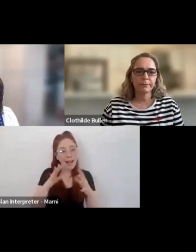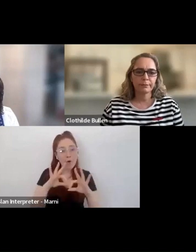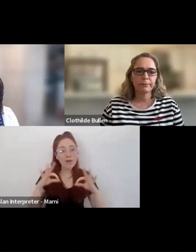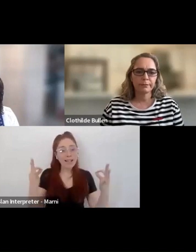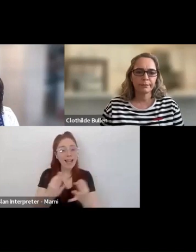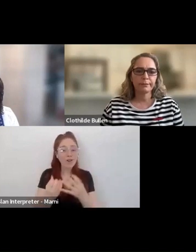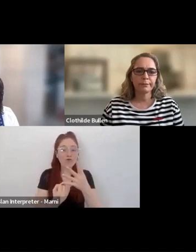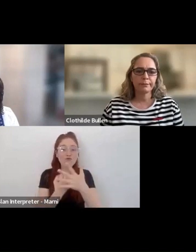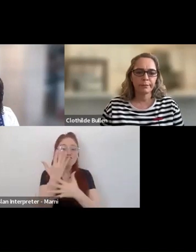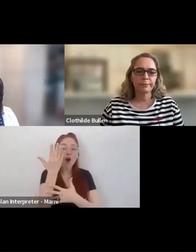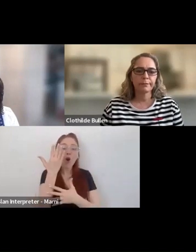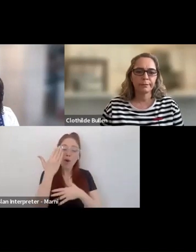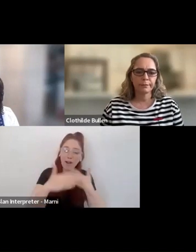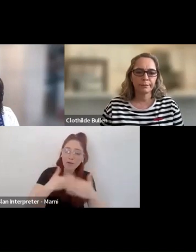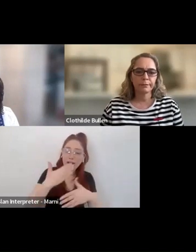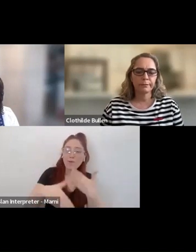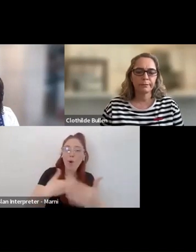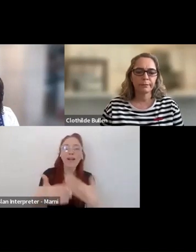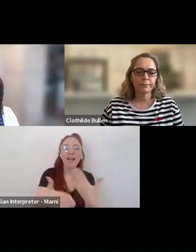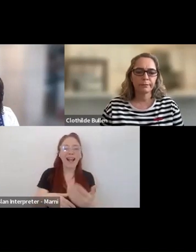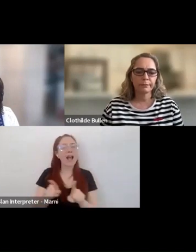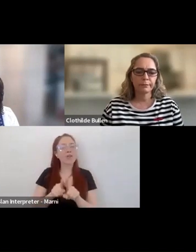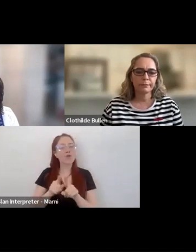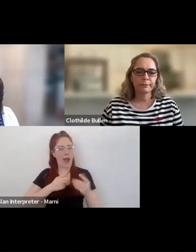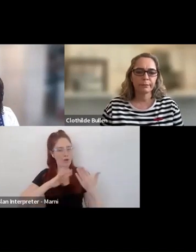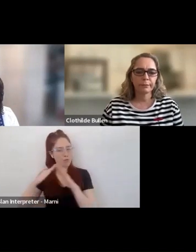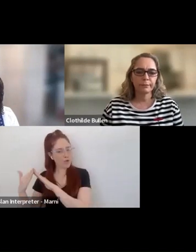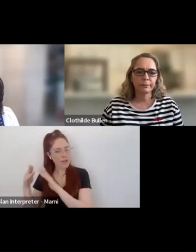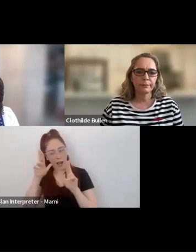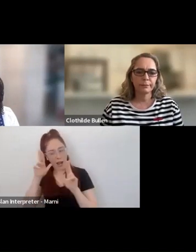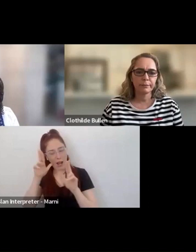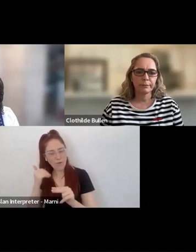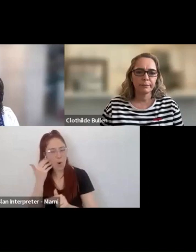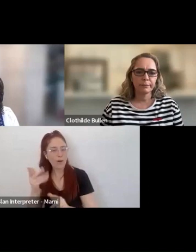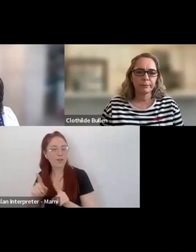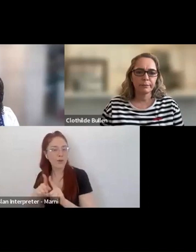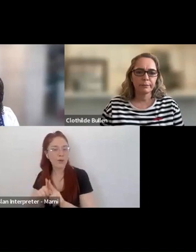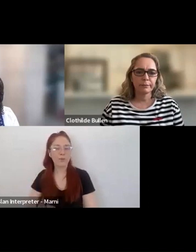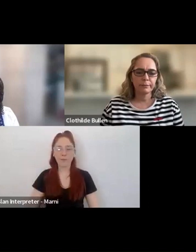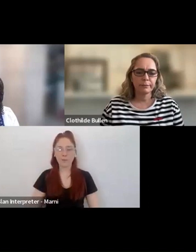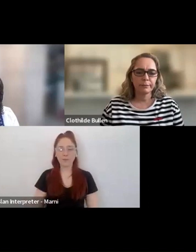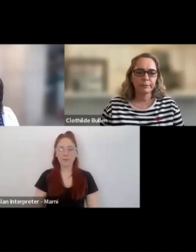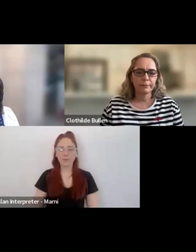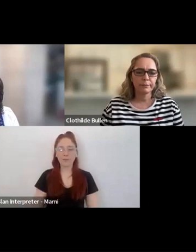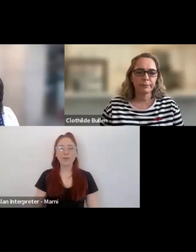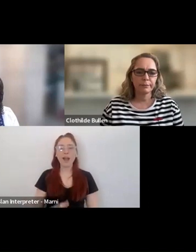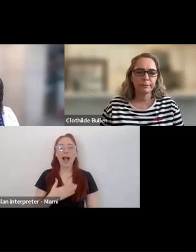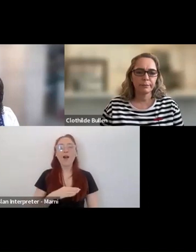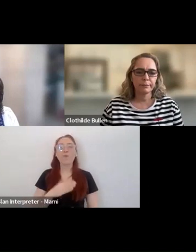communities better? I really wanted to extend my thanks to Lena Nahlous,